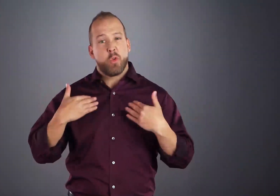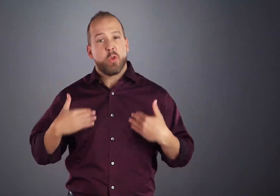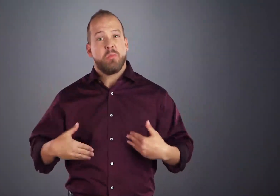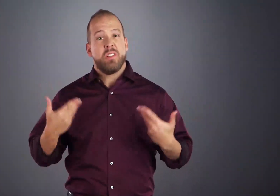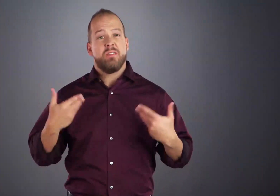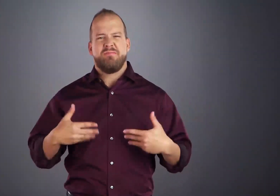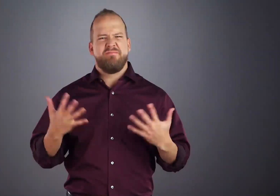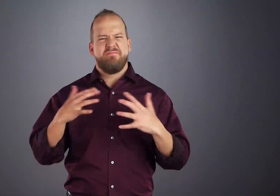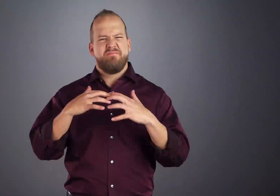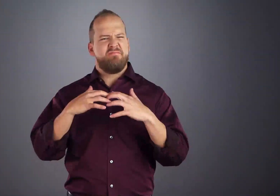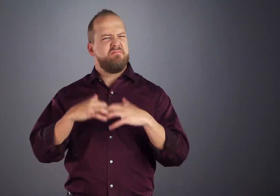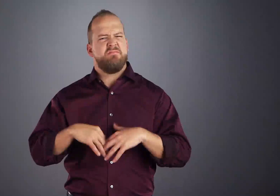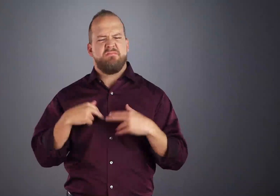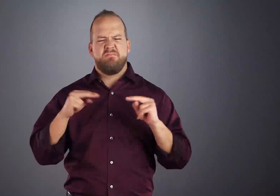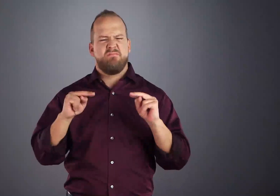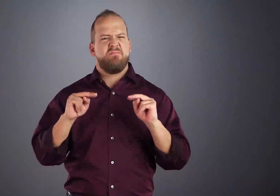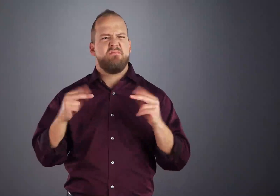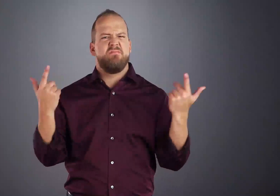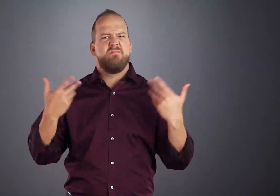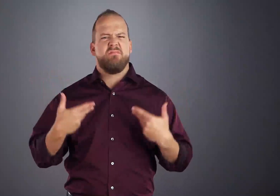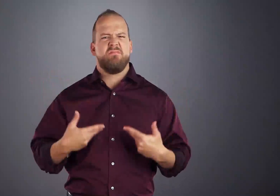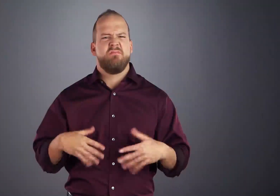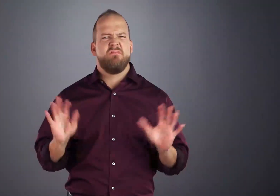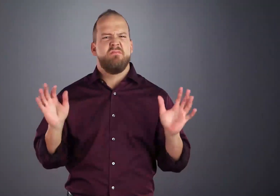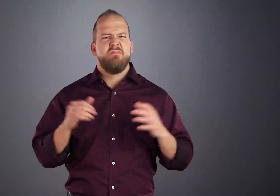Fear sobered me for a bit.